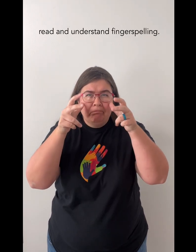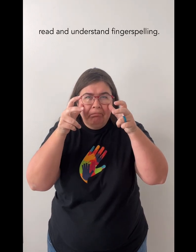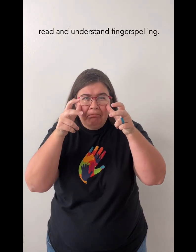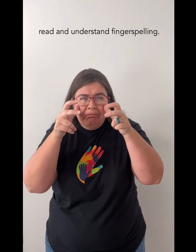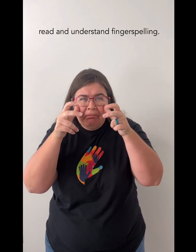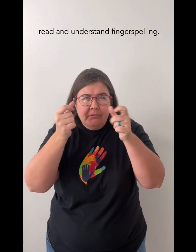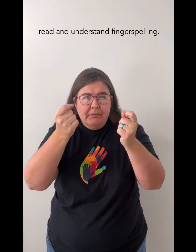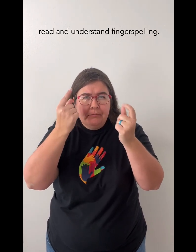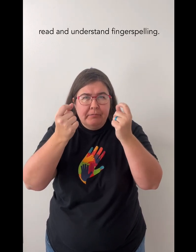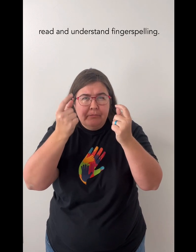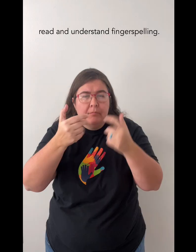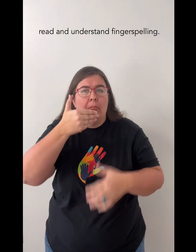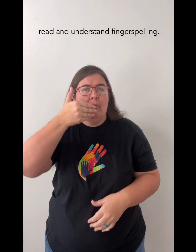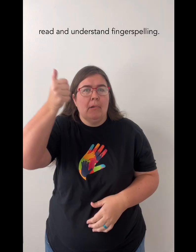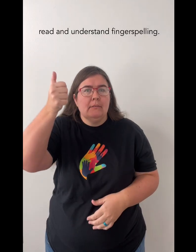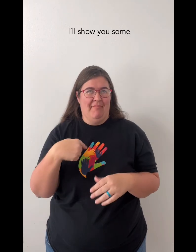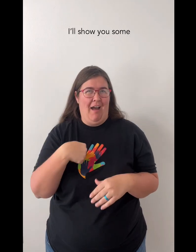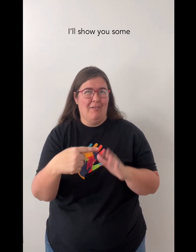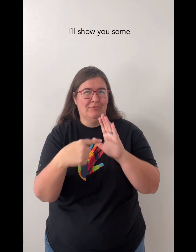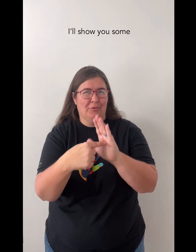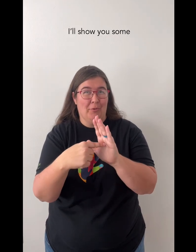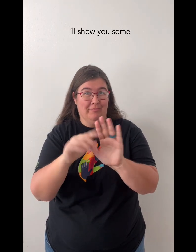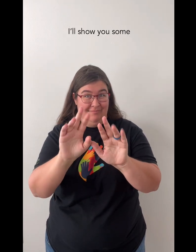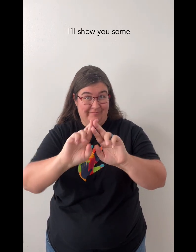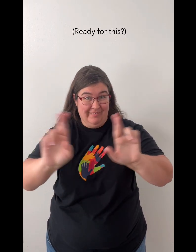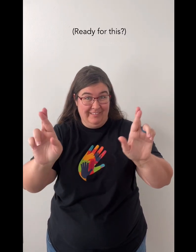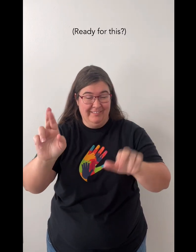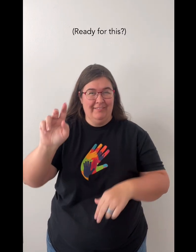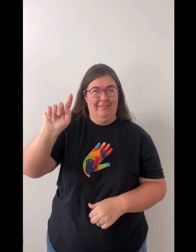read and understand fingerspelling. I'll show you some (Ready for this?)